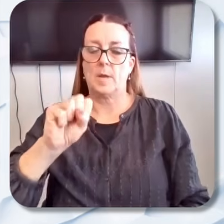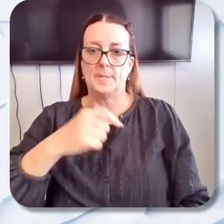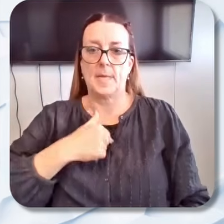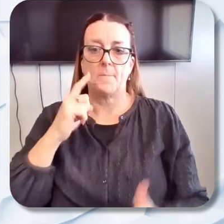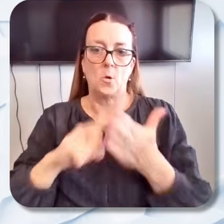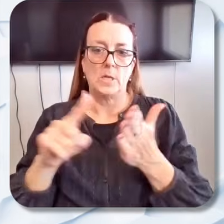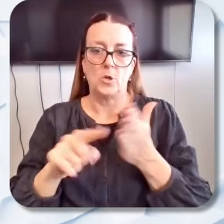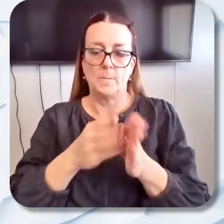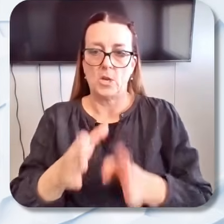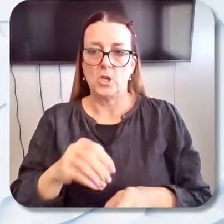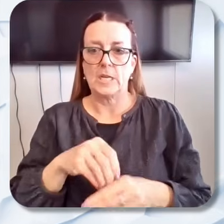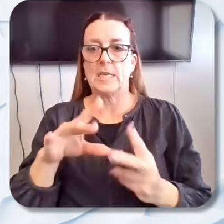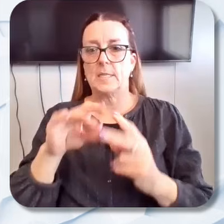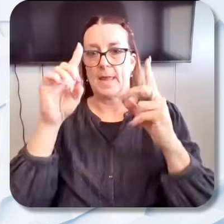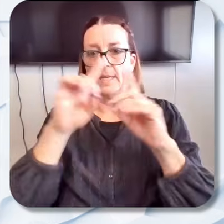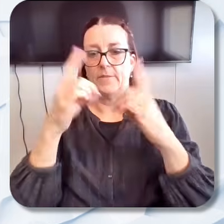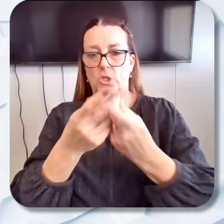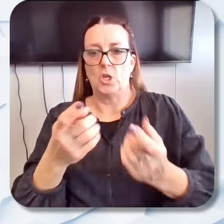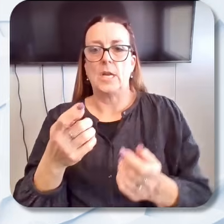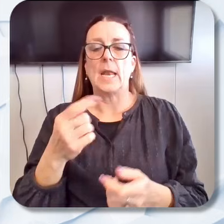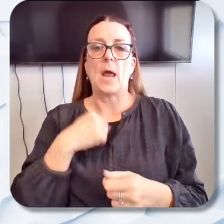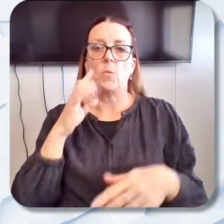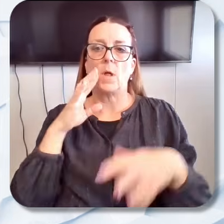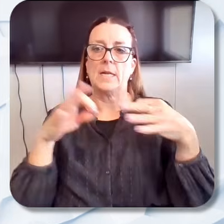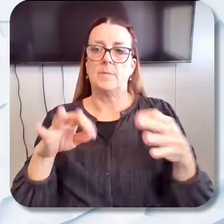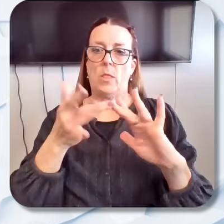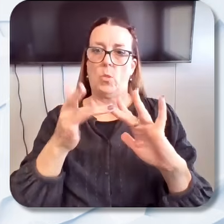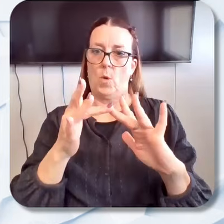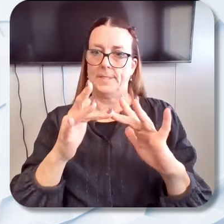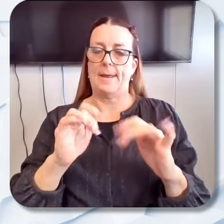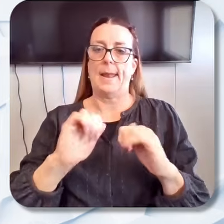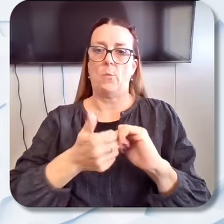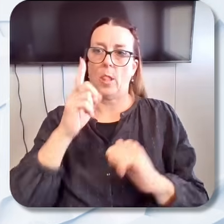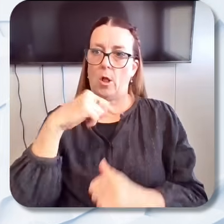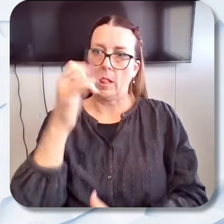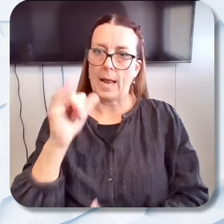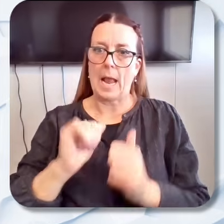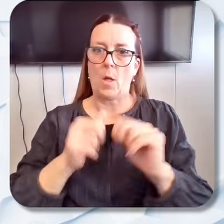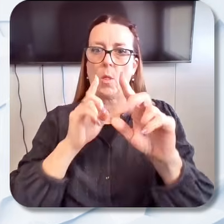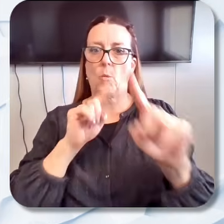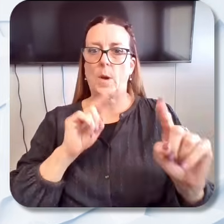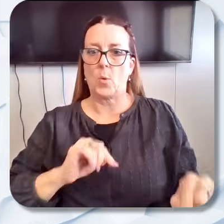I'm going to walk you through a little bit of what the website is going to look like, how the reporting is going to work.